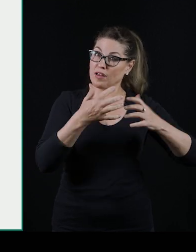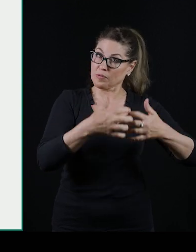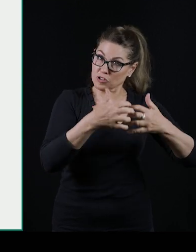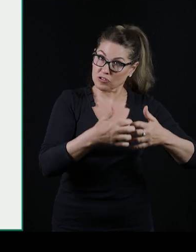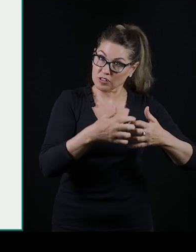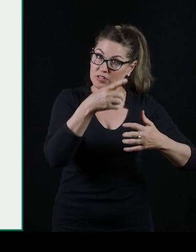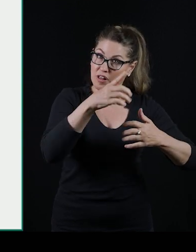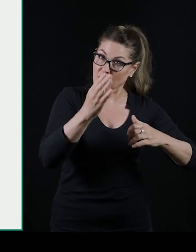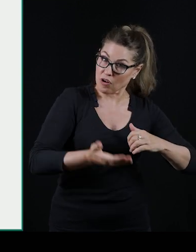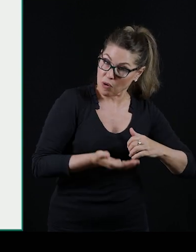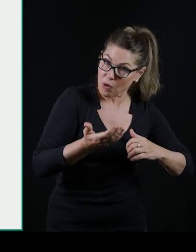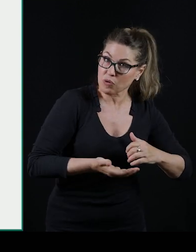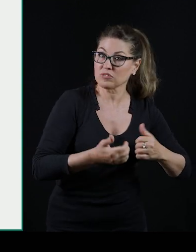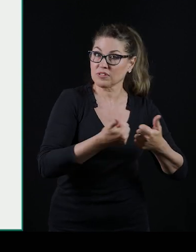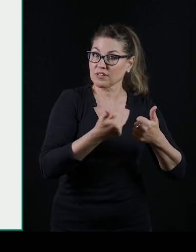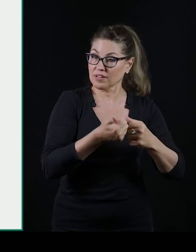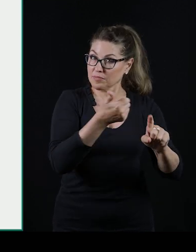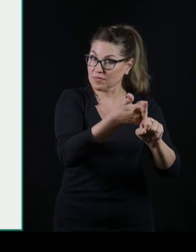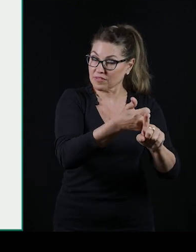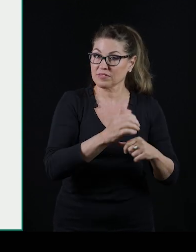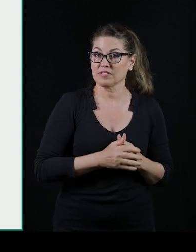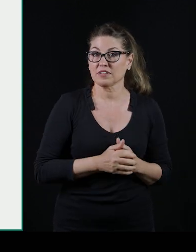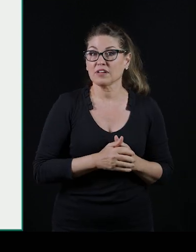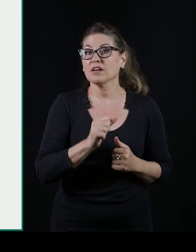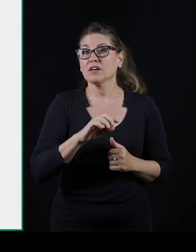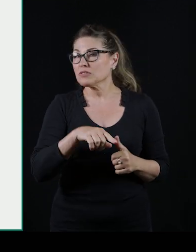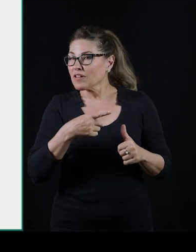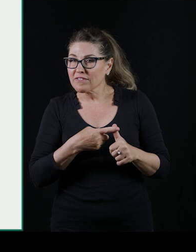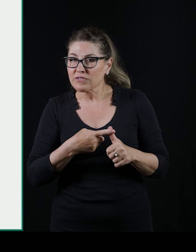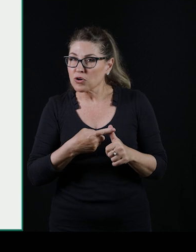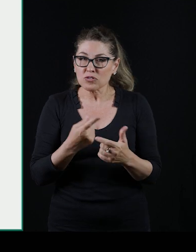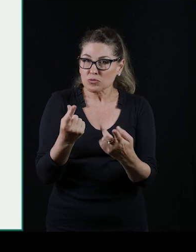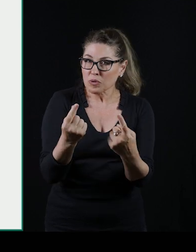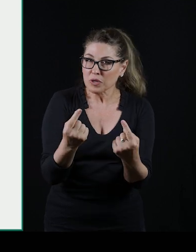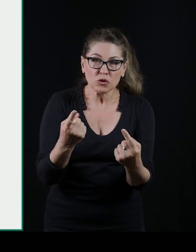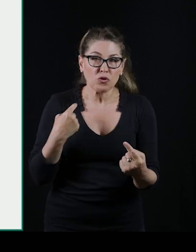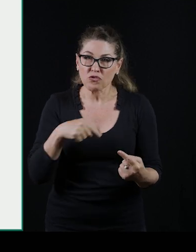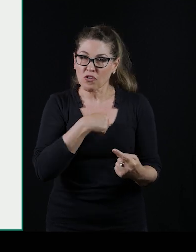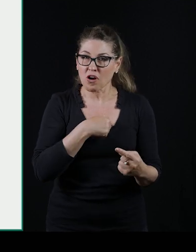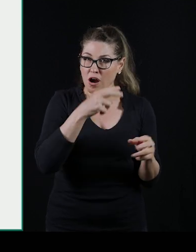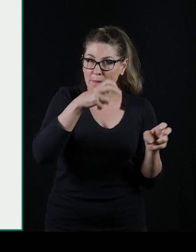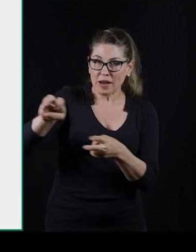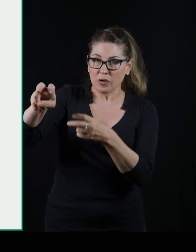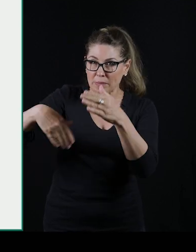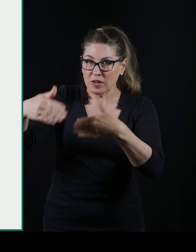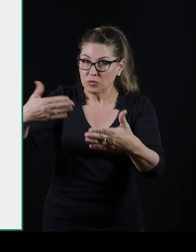that are hosting the actual game servers themselves. So the first step in our migration process was